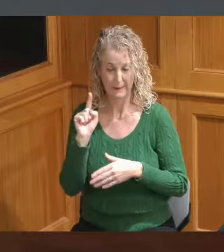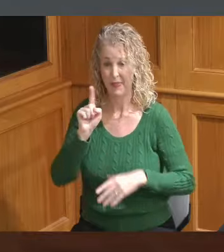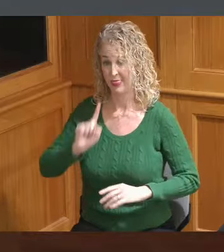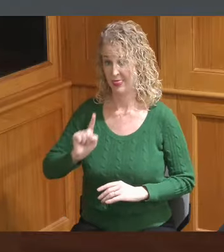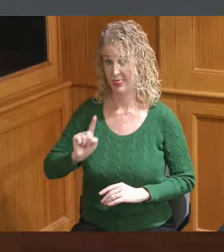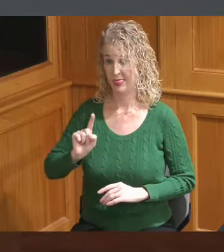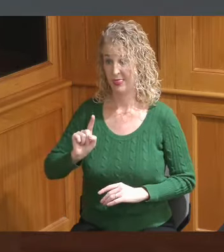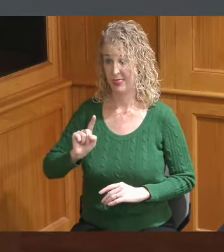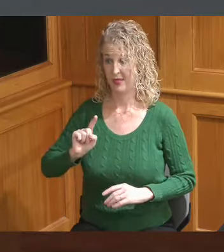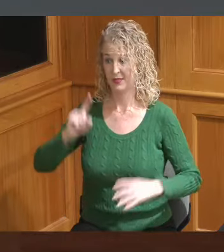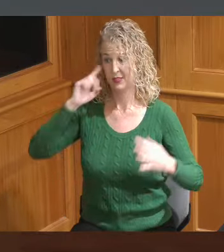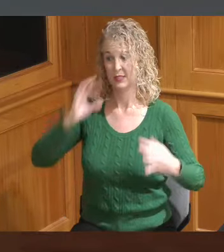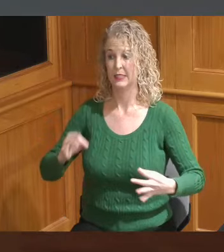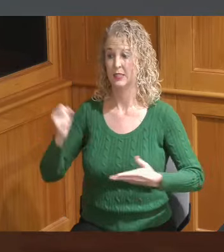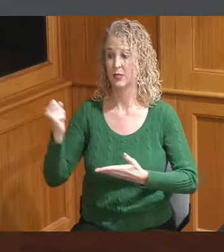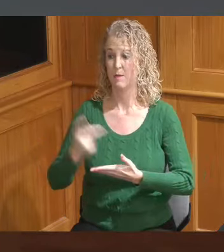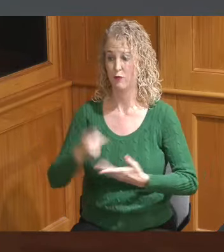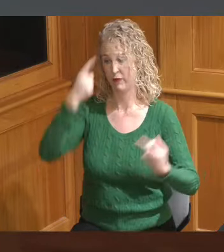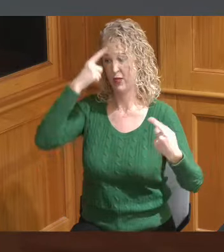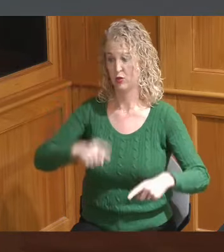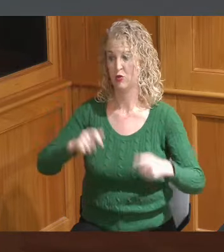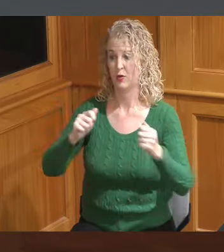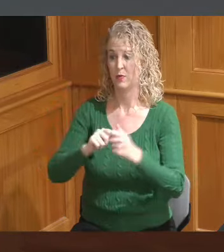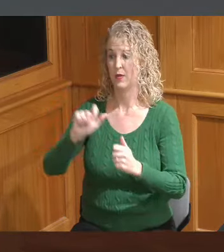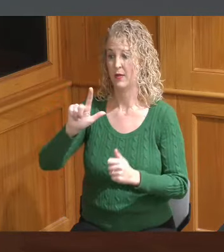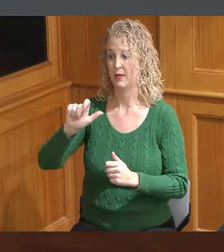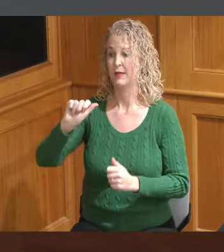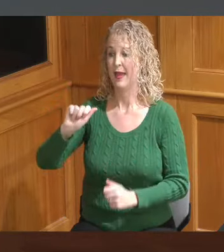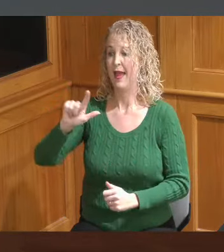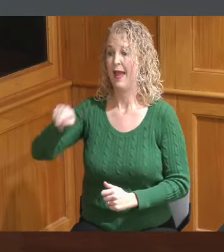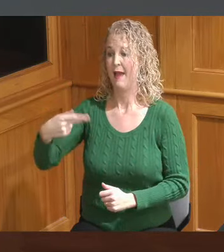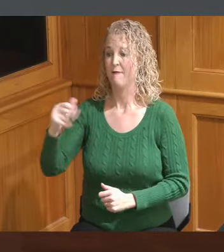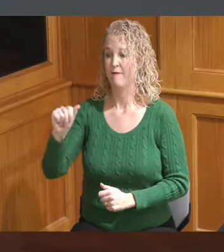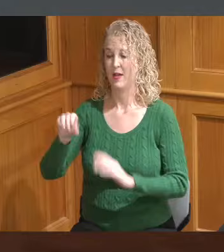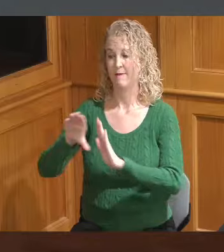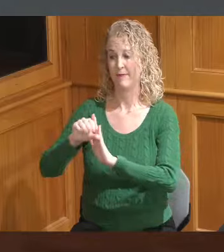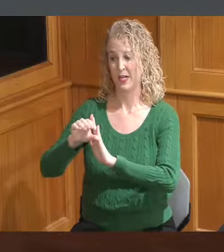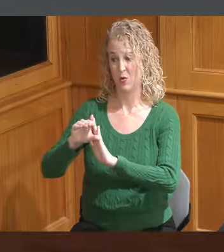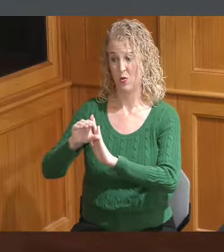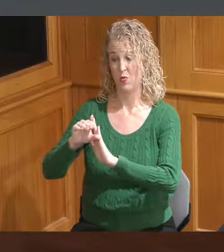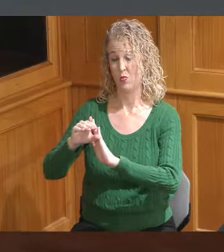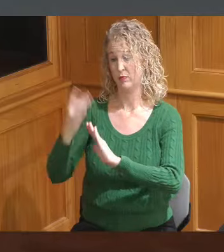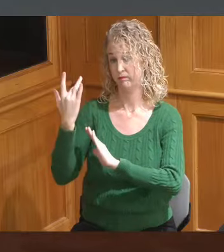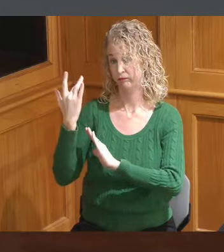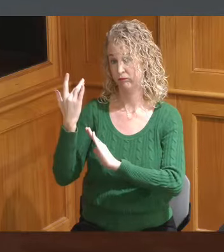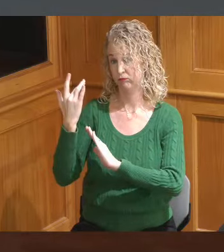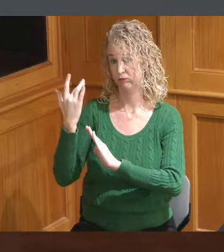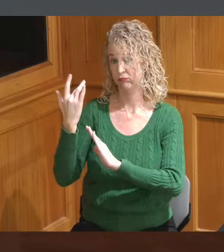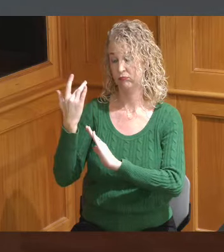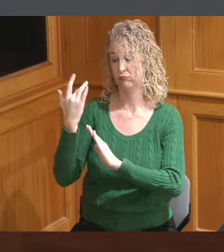a resolution authorizing an agreement with Alpha Video in the Board for the remainder of the Paycor